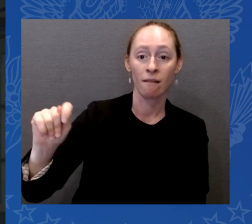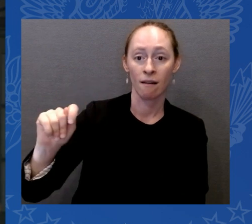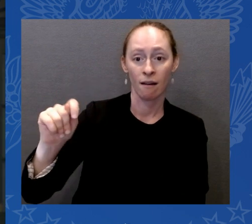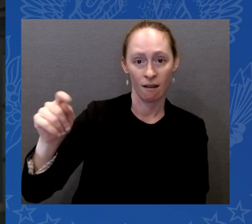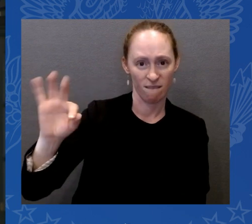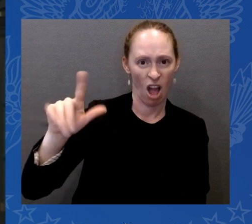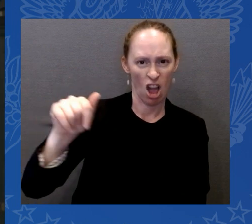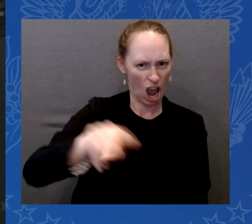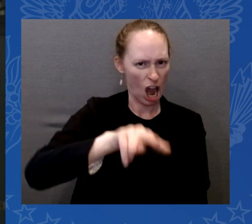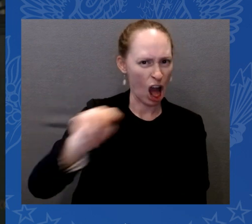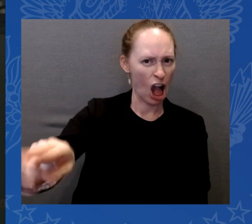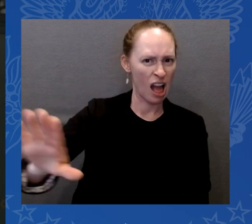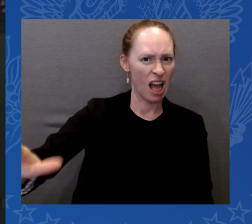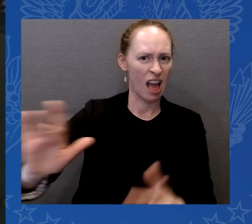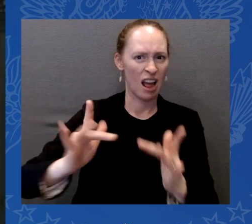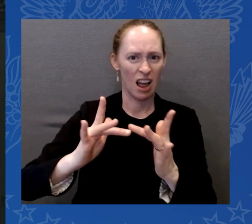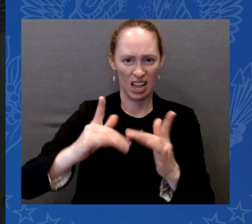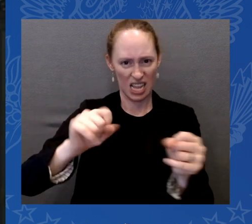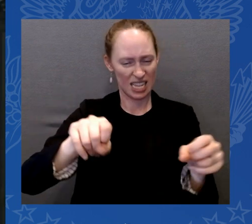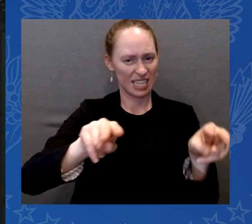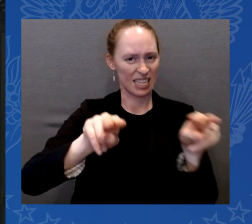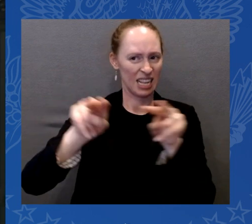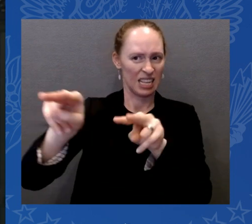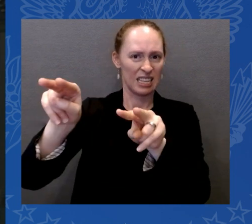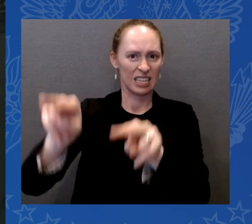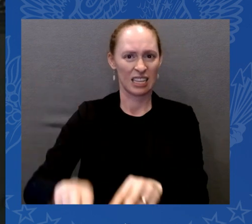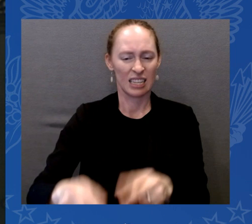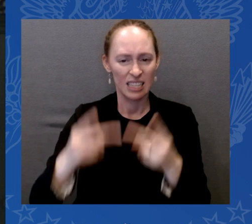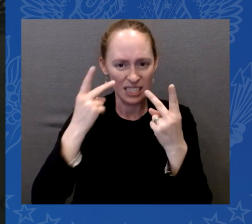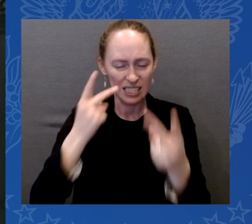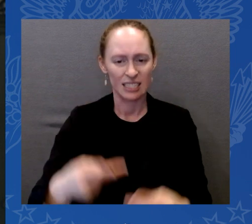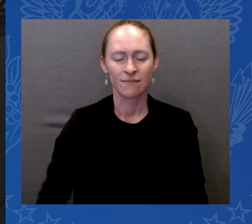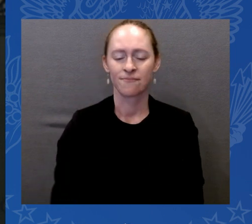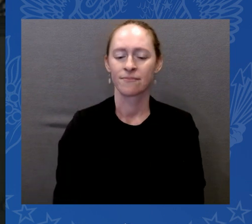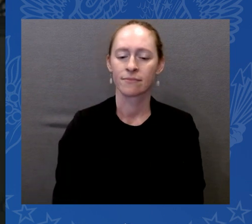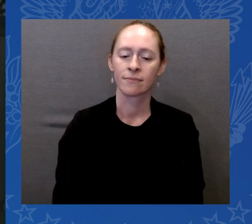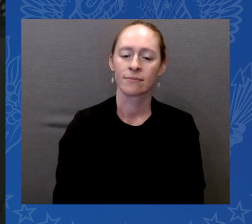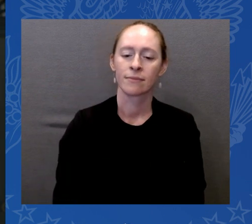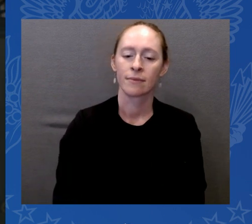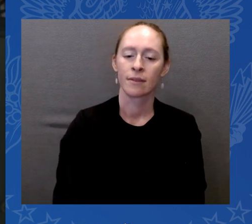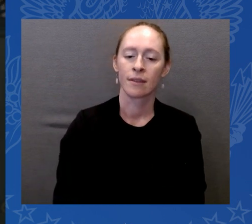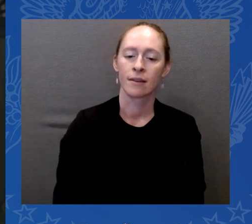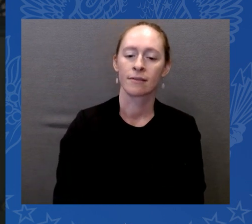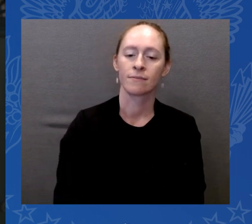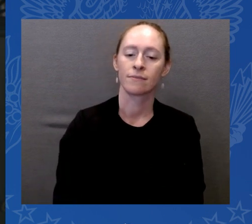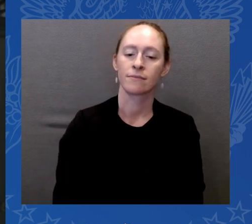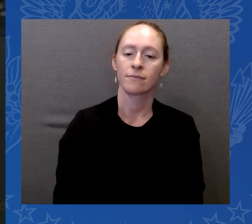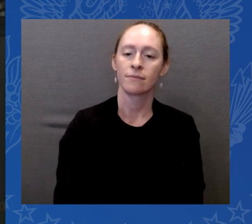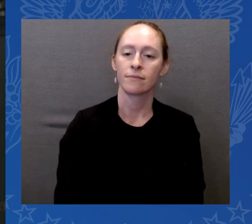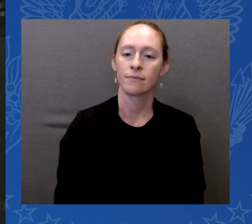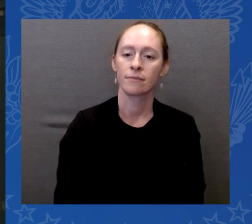It's serious, because then they're going to make -- you're going to -- hard for you to believe. Proposed a plan requiring Congress to vote